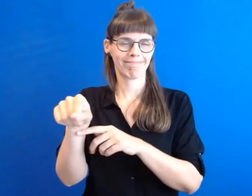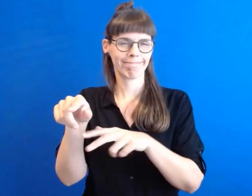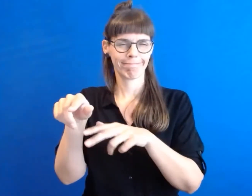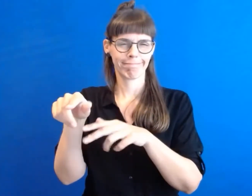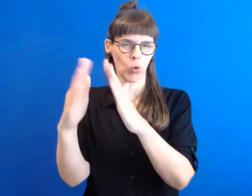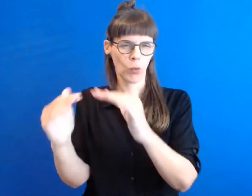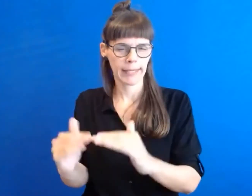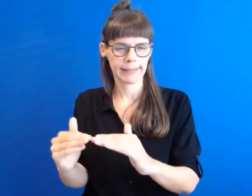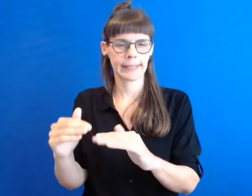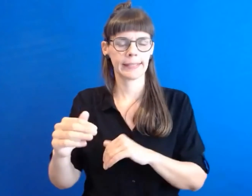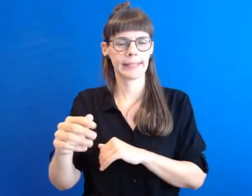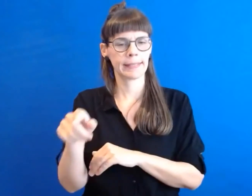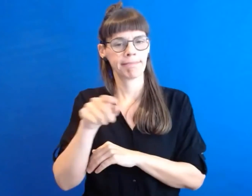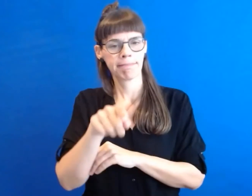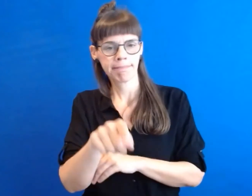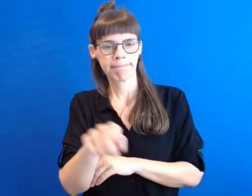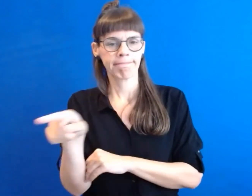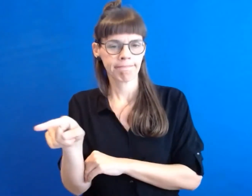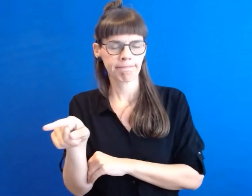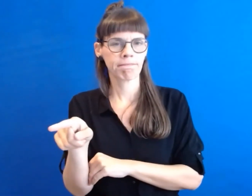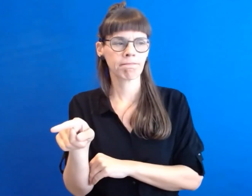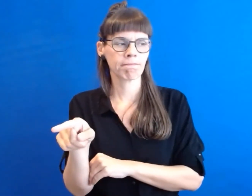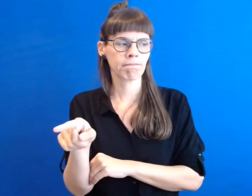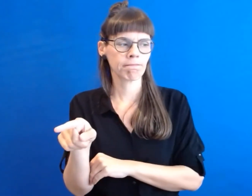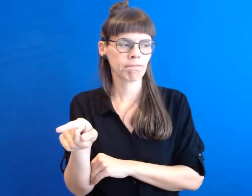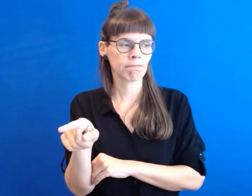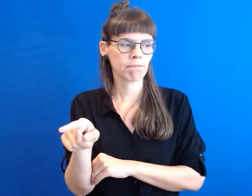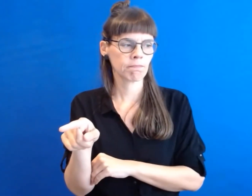action for the (?) the dop